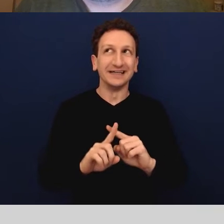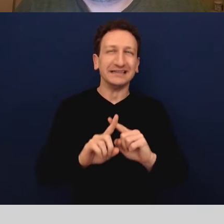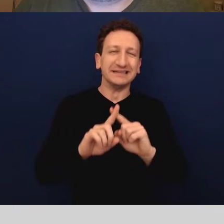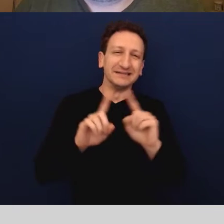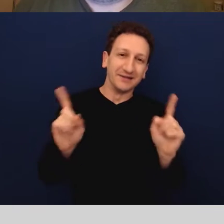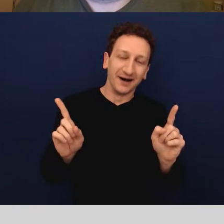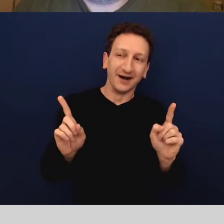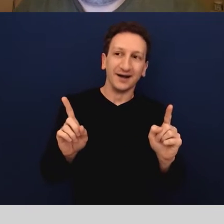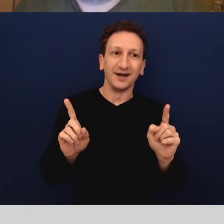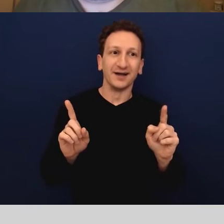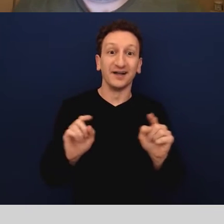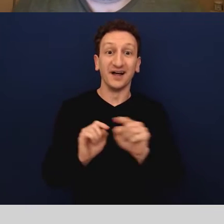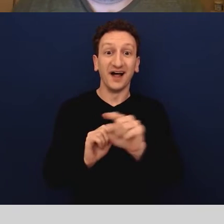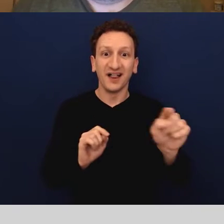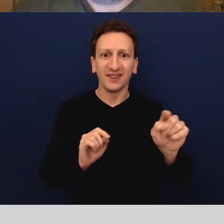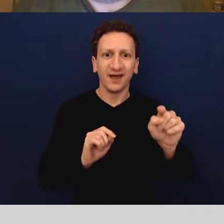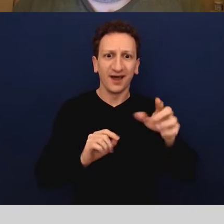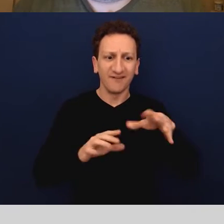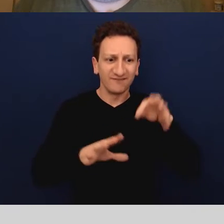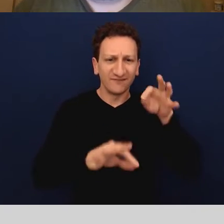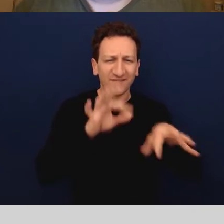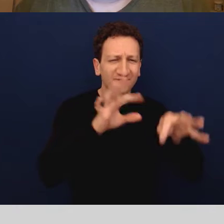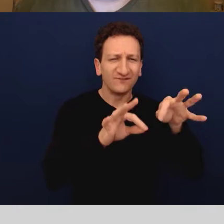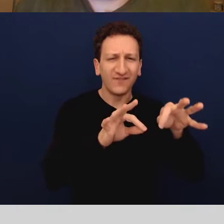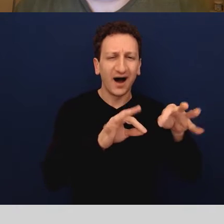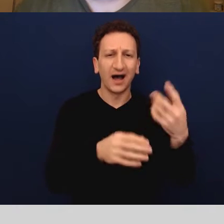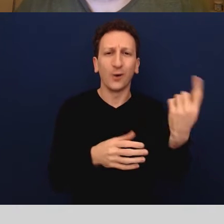People start using it and then they start having feature requests.